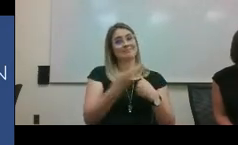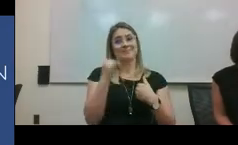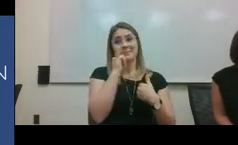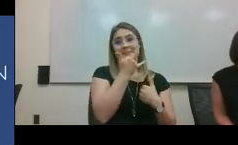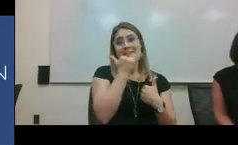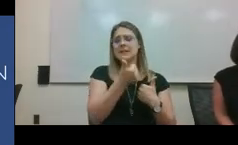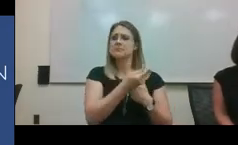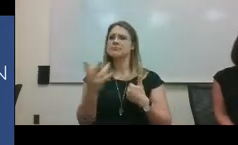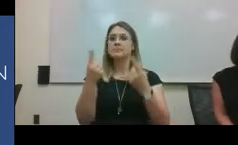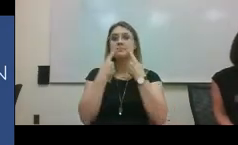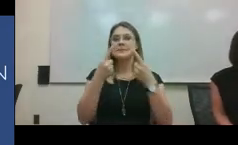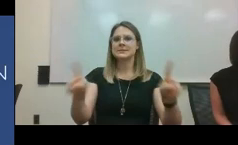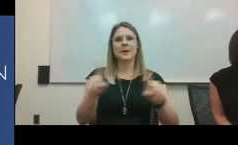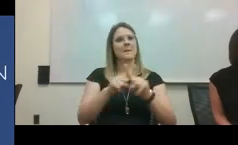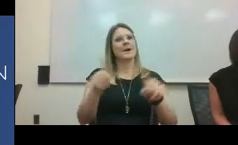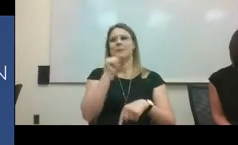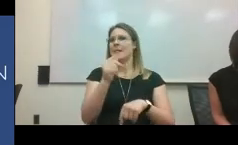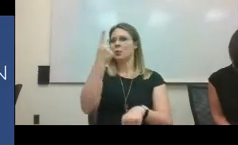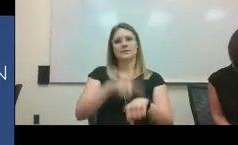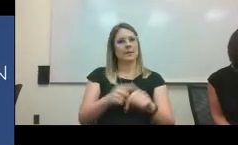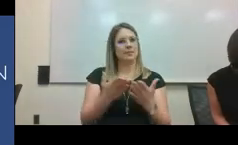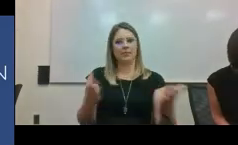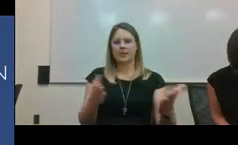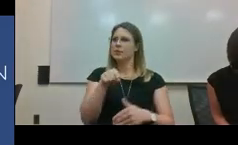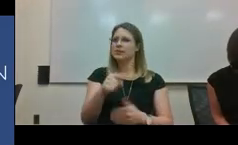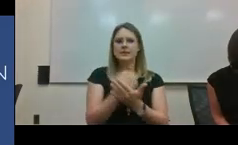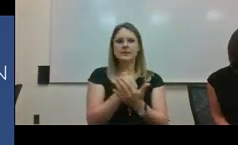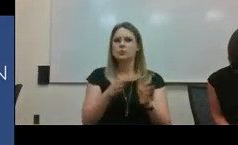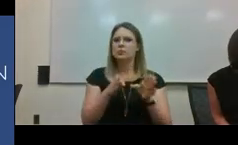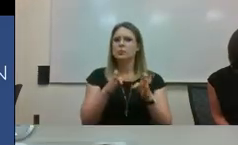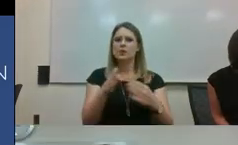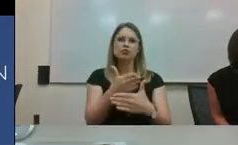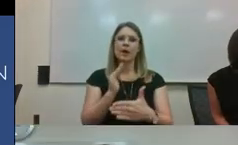but definitely not a done deal. So, I think to share our experiences